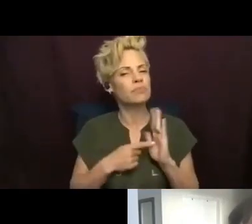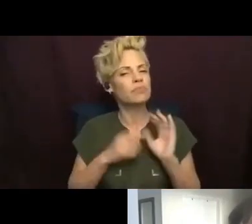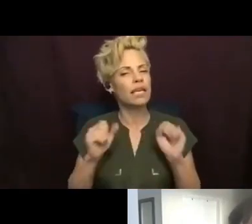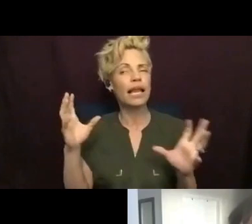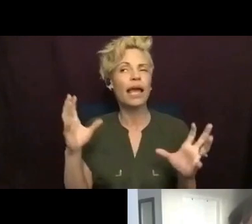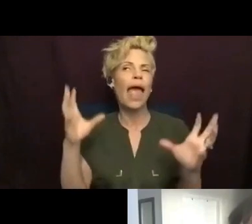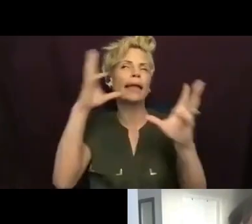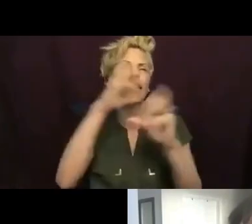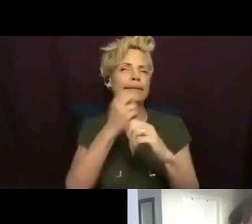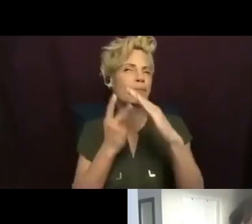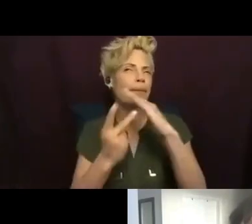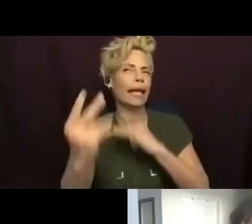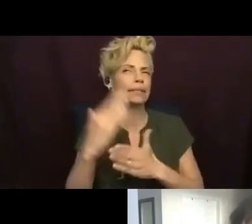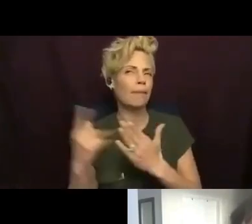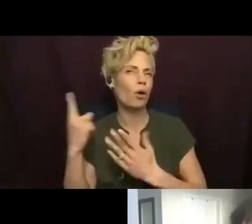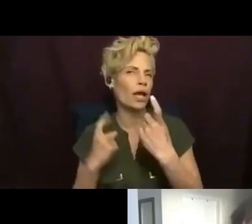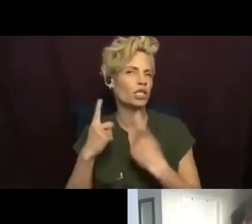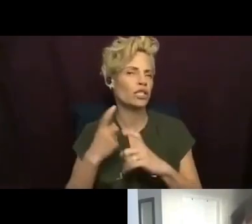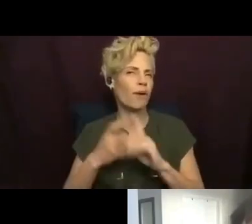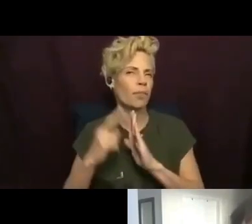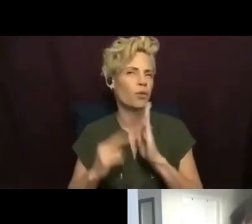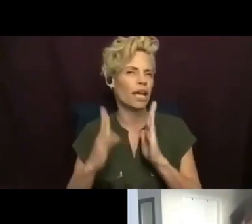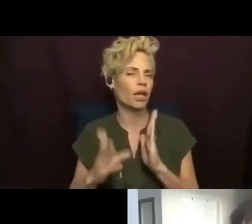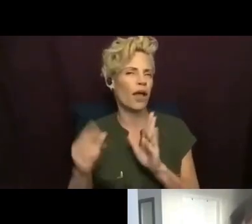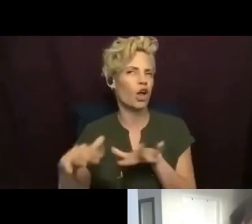And sometimes we think people are dismissing us,